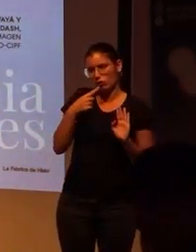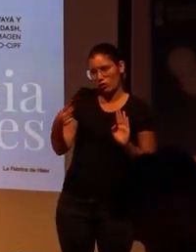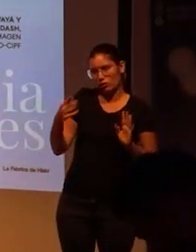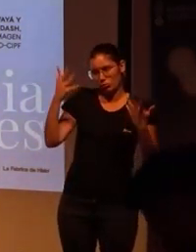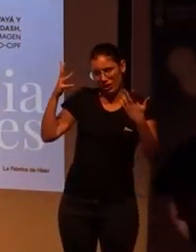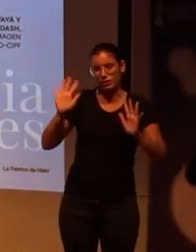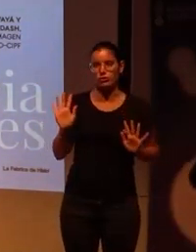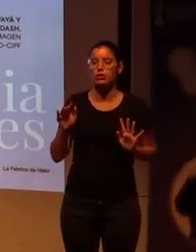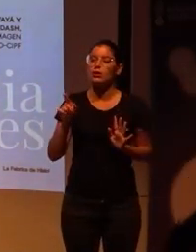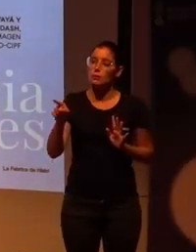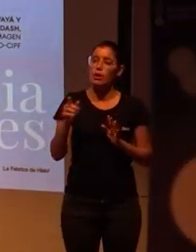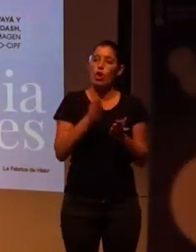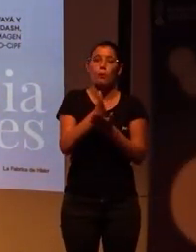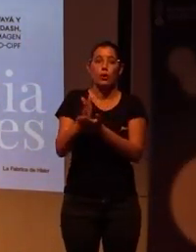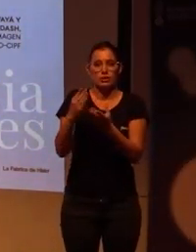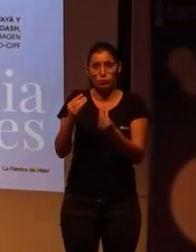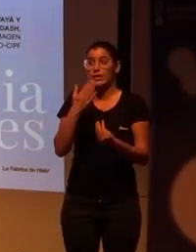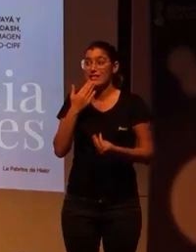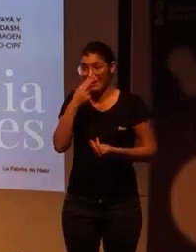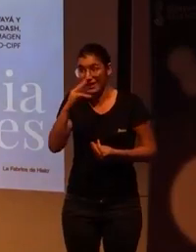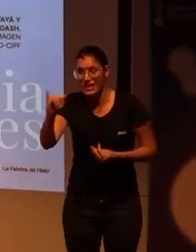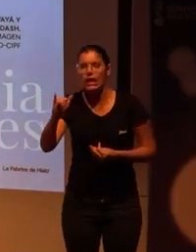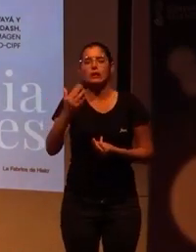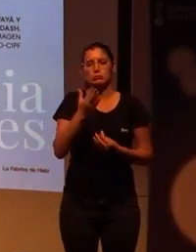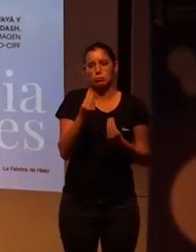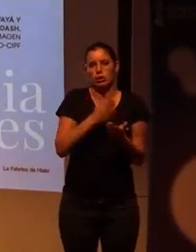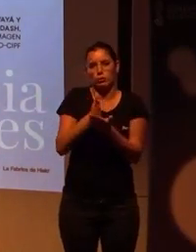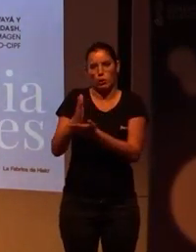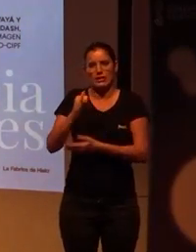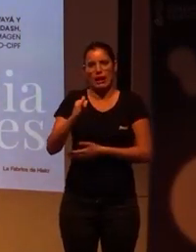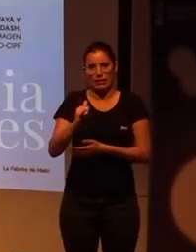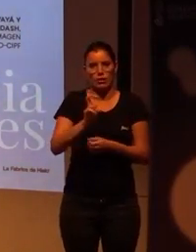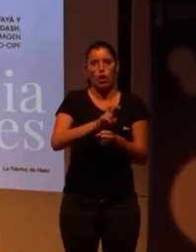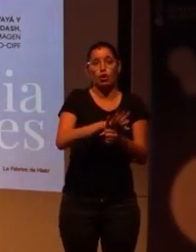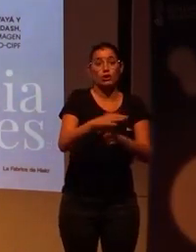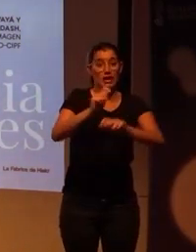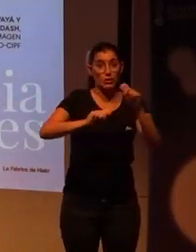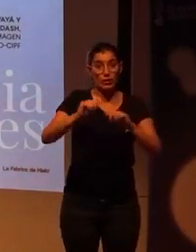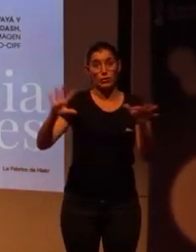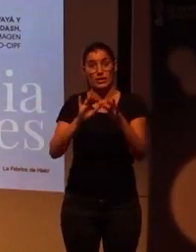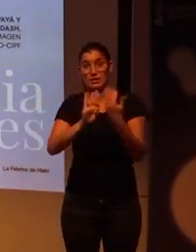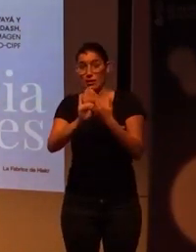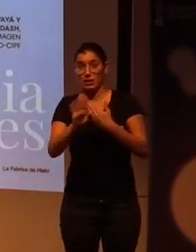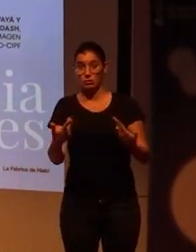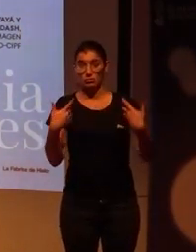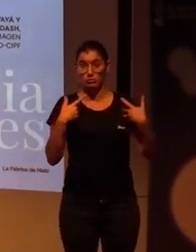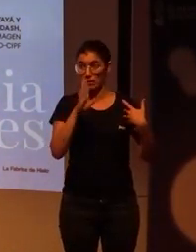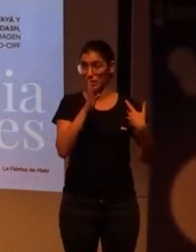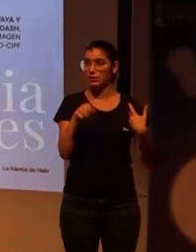but you have many options if you want. Many gardens are run directly by neighbourhood associations, so you would join the association